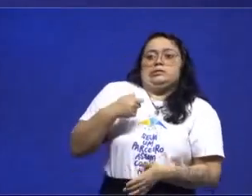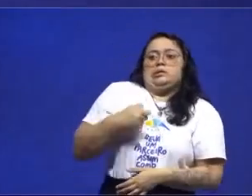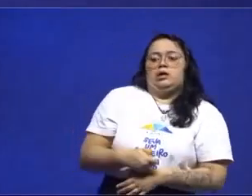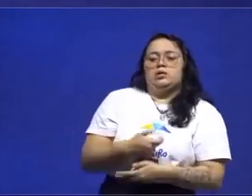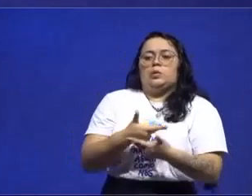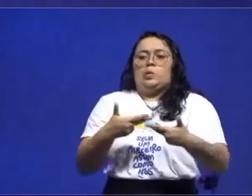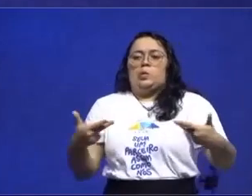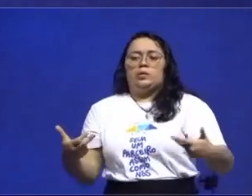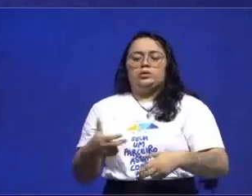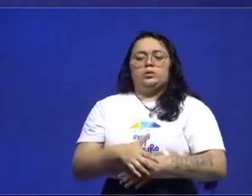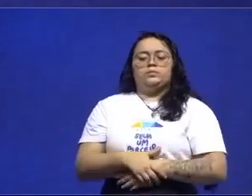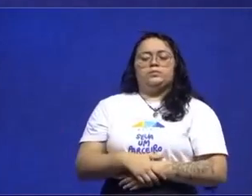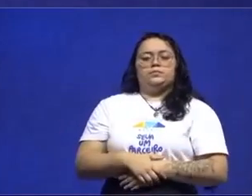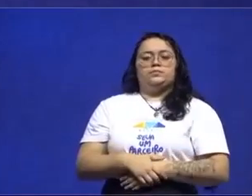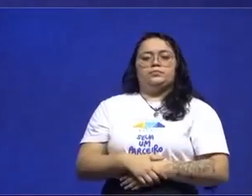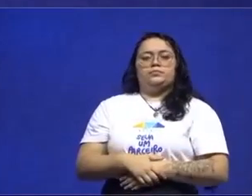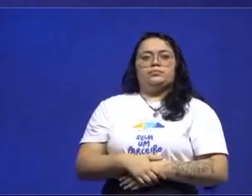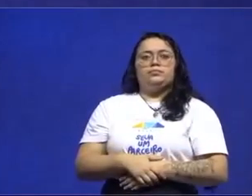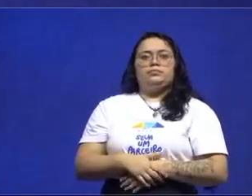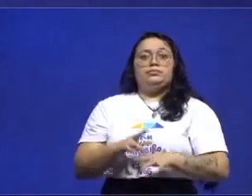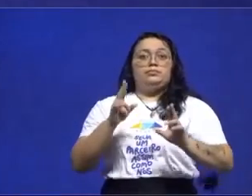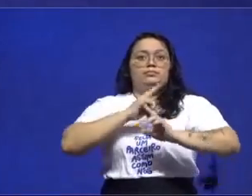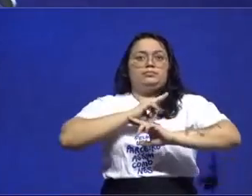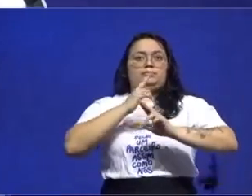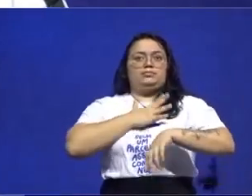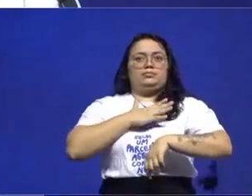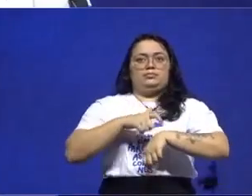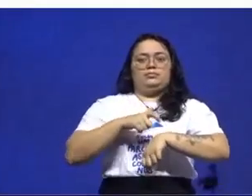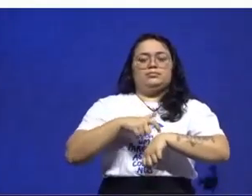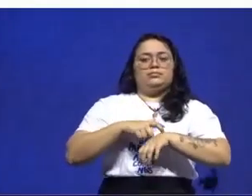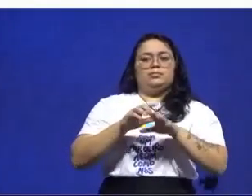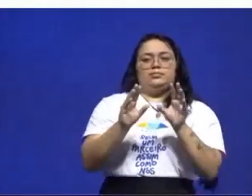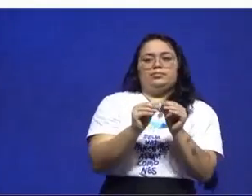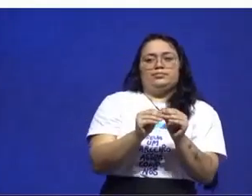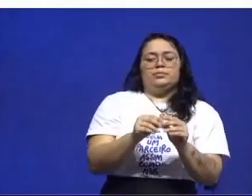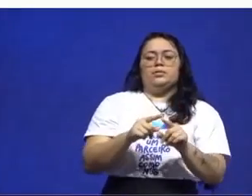run now that I'm almost running out of time so in the face of so many characteristics